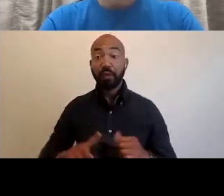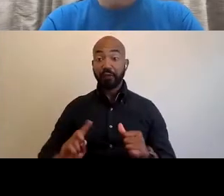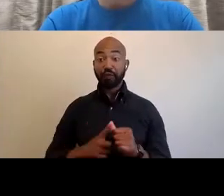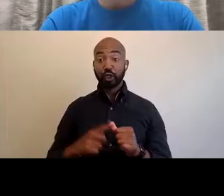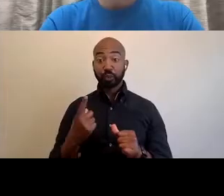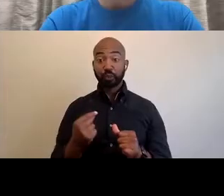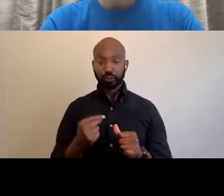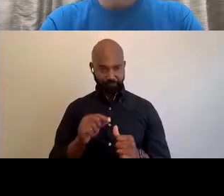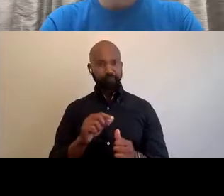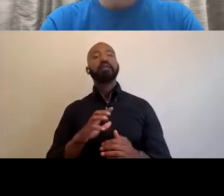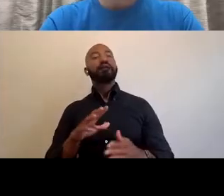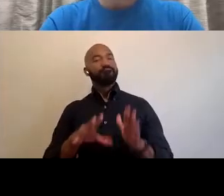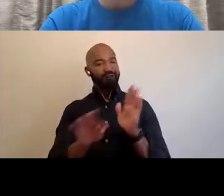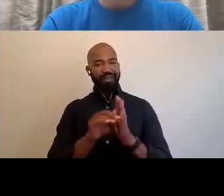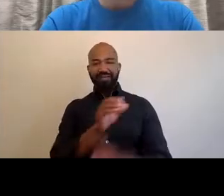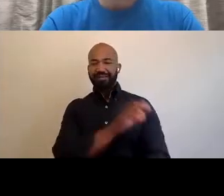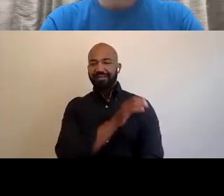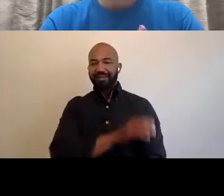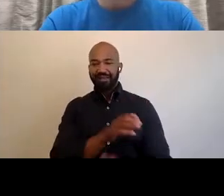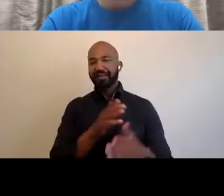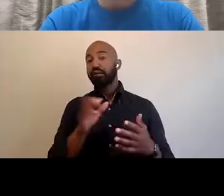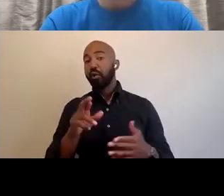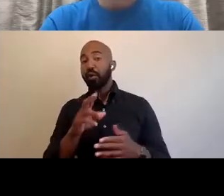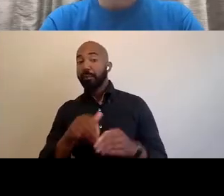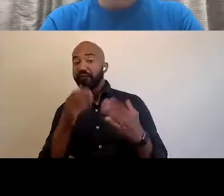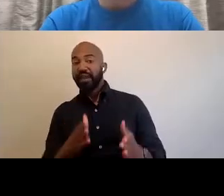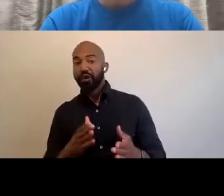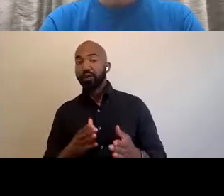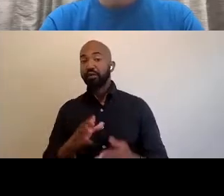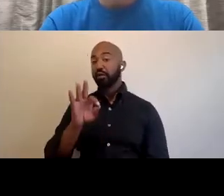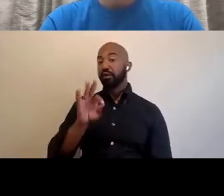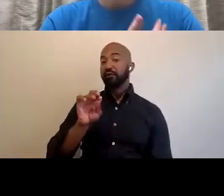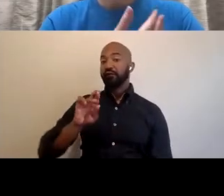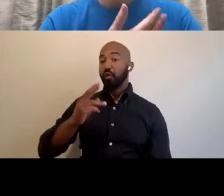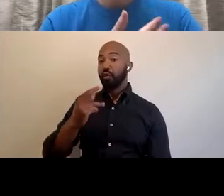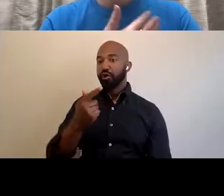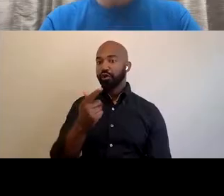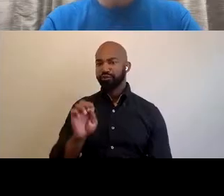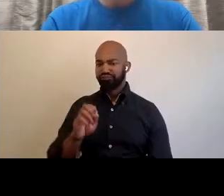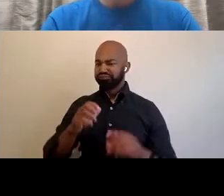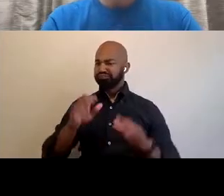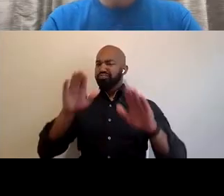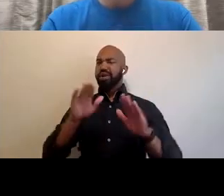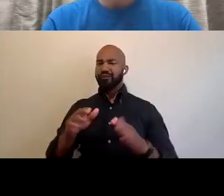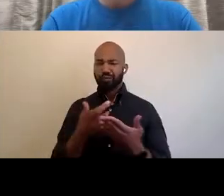or a provider, and places like FORGE really are great community resources that can send you to the right place.